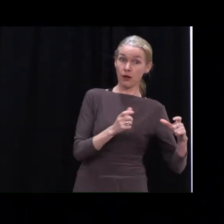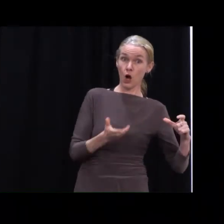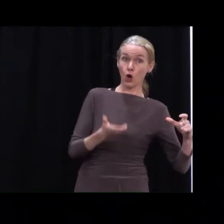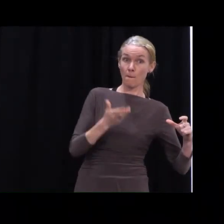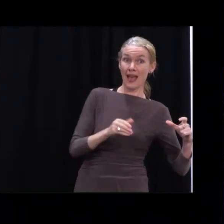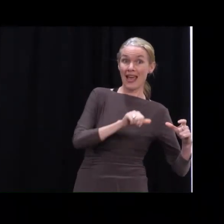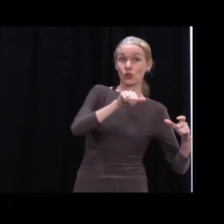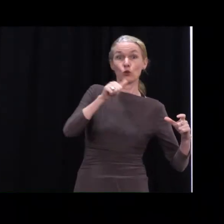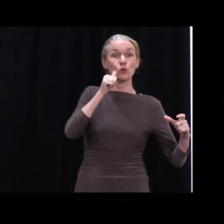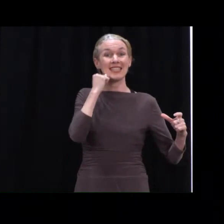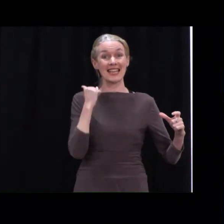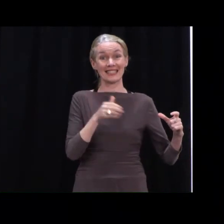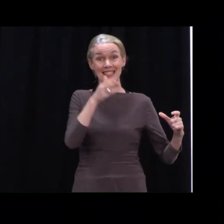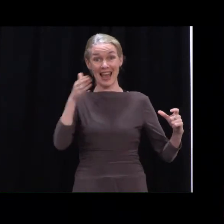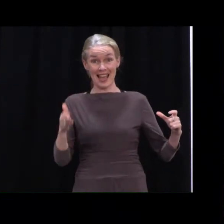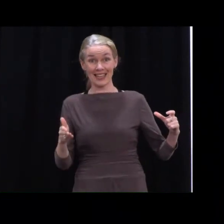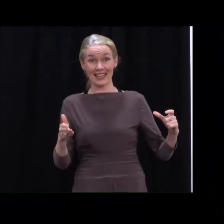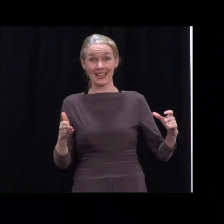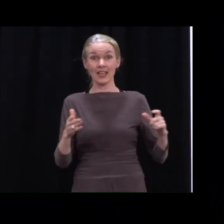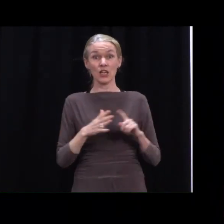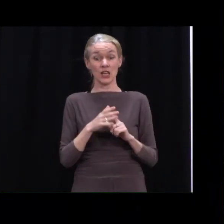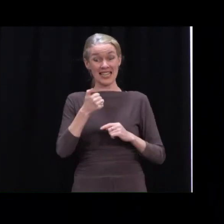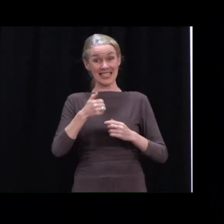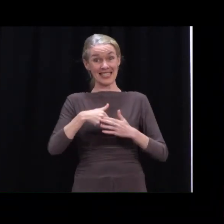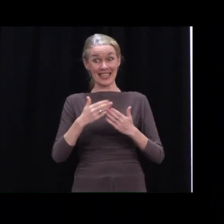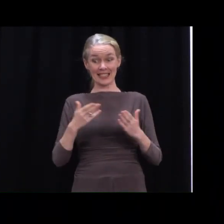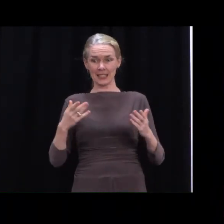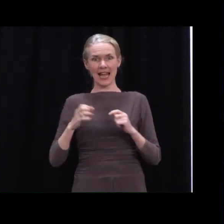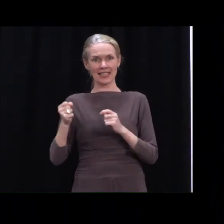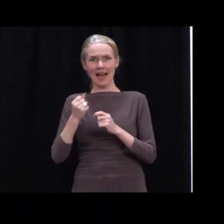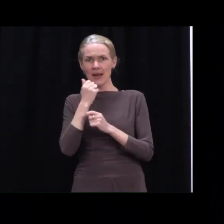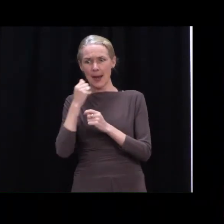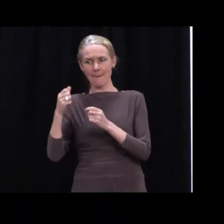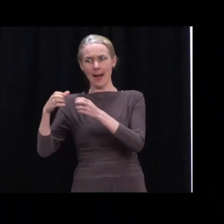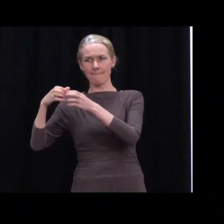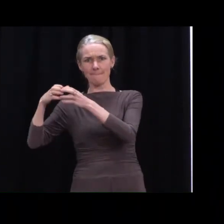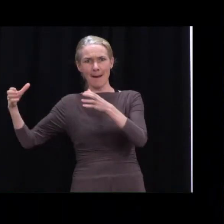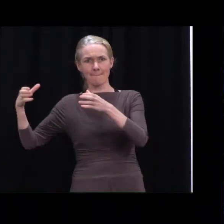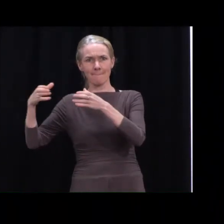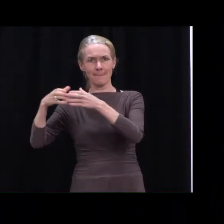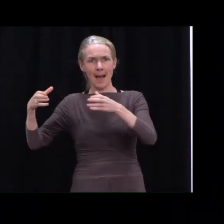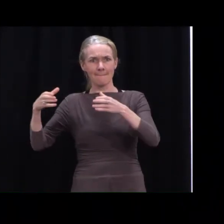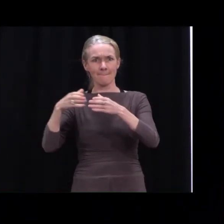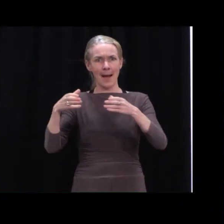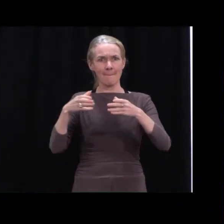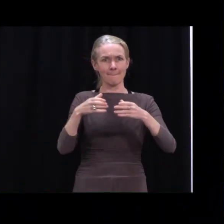Thank you. Kia ora. We have a further decline on